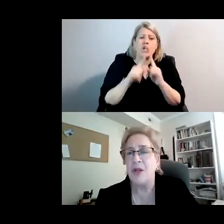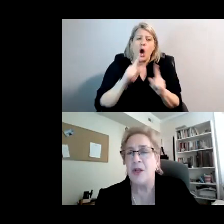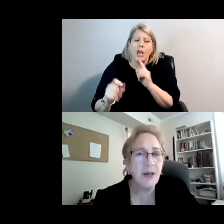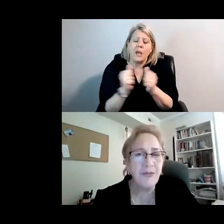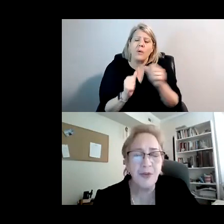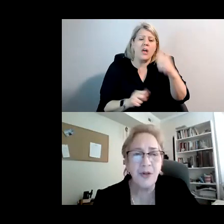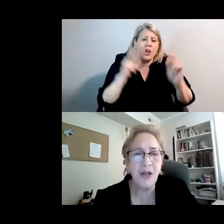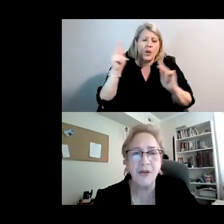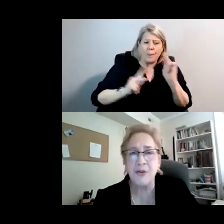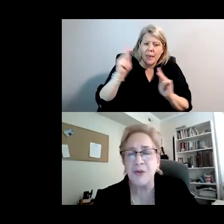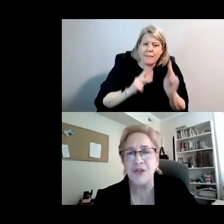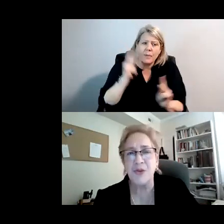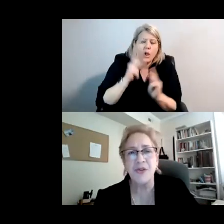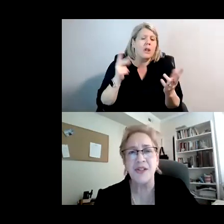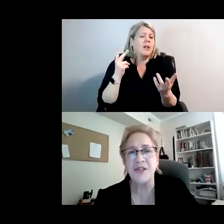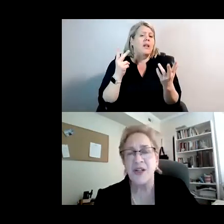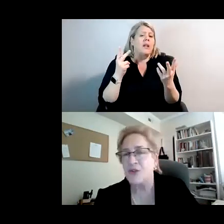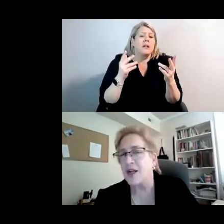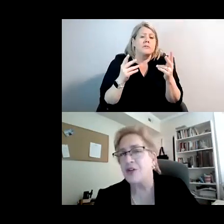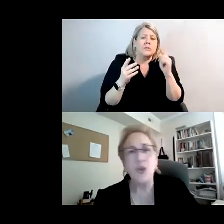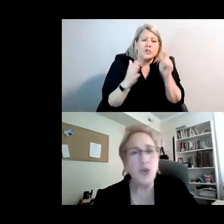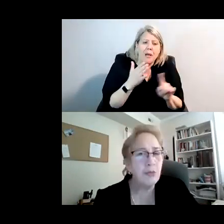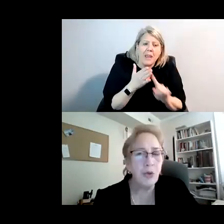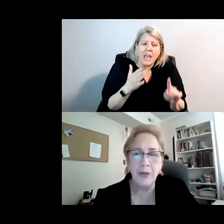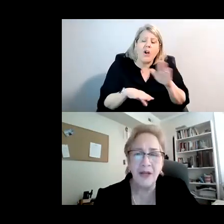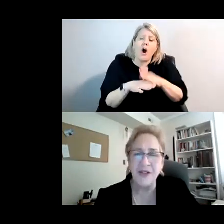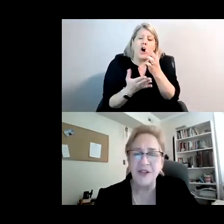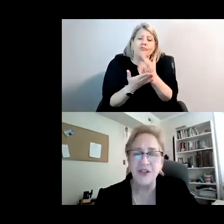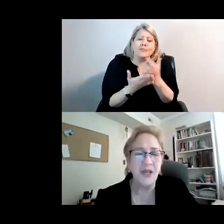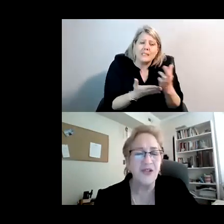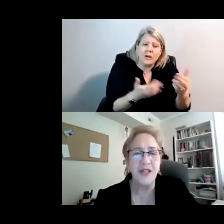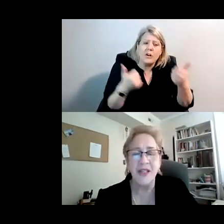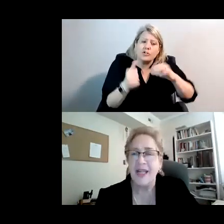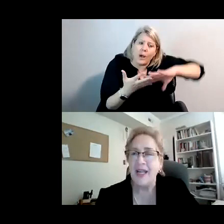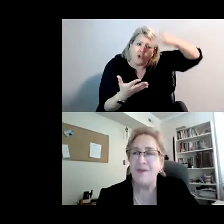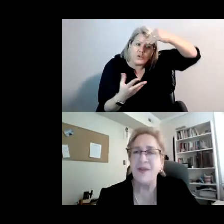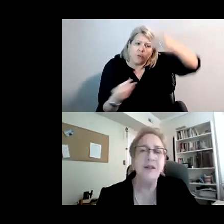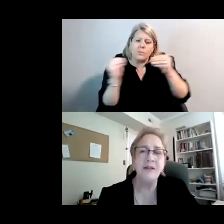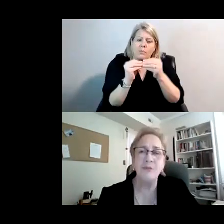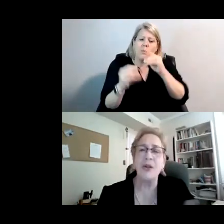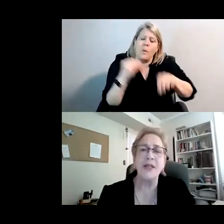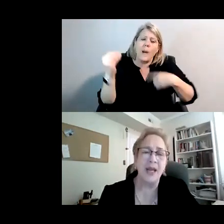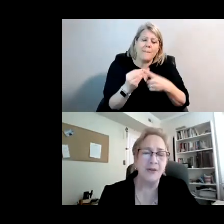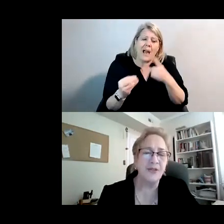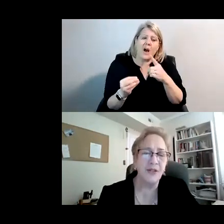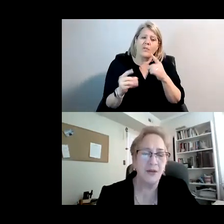looking up for other resources, trying to learn more about the situation, and then broadening out, you know,